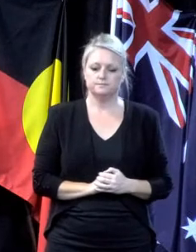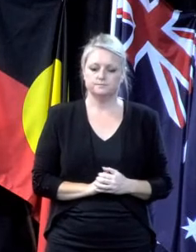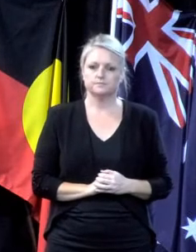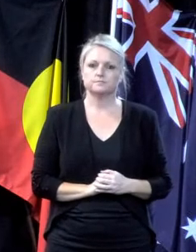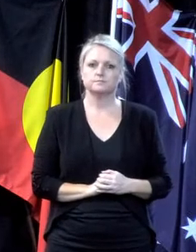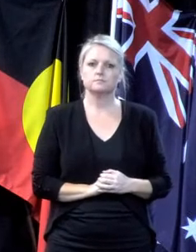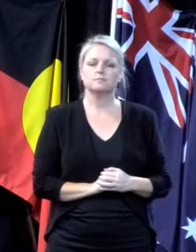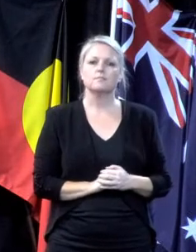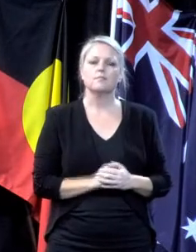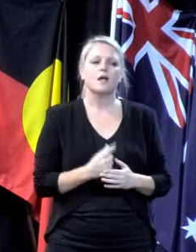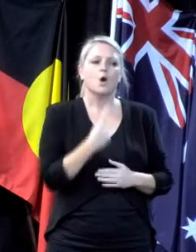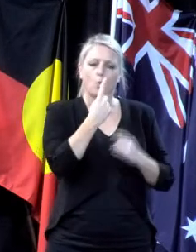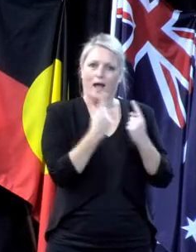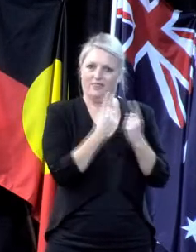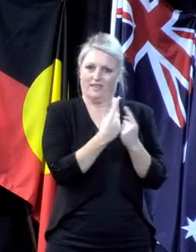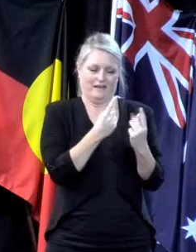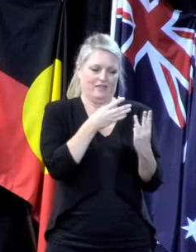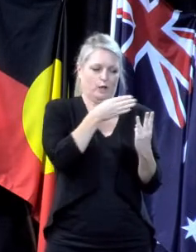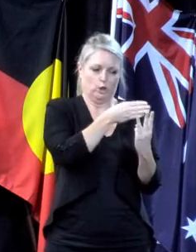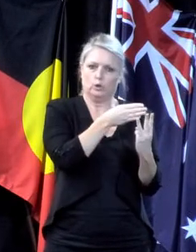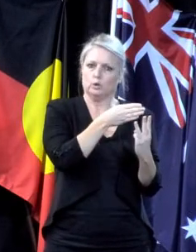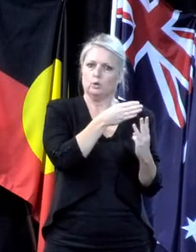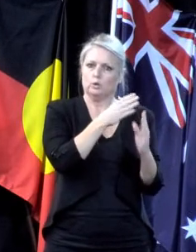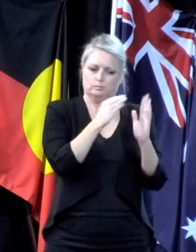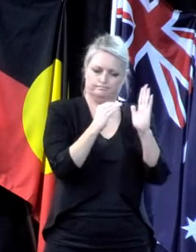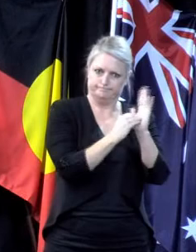is that your numbers are actually decreasing in your area